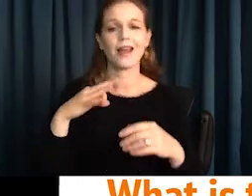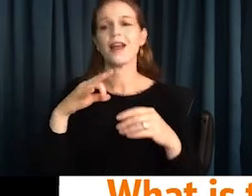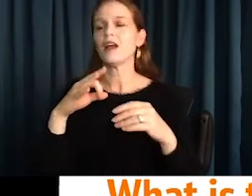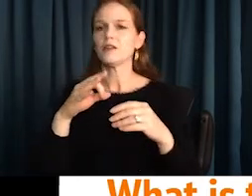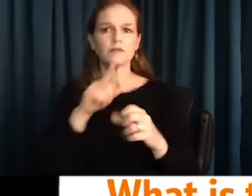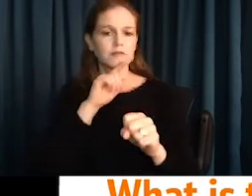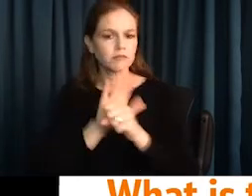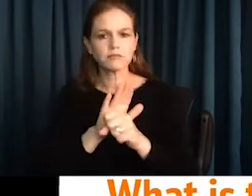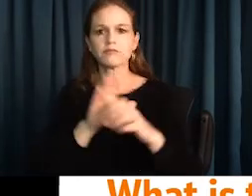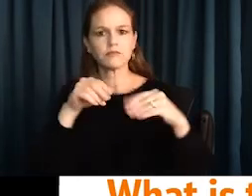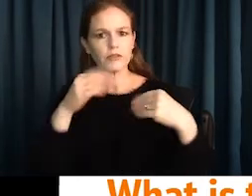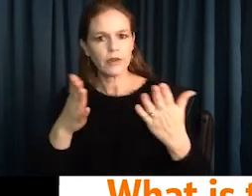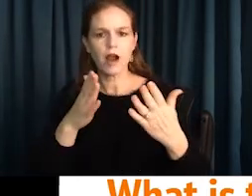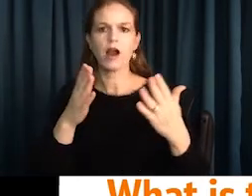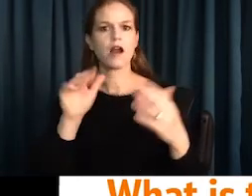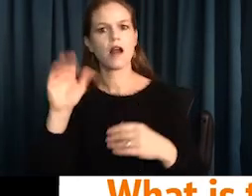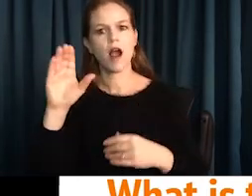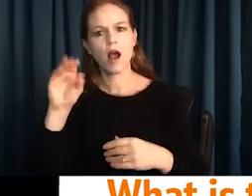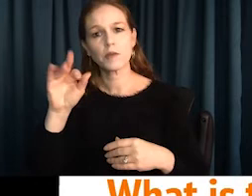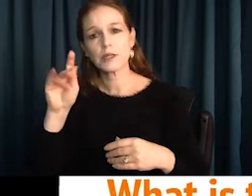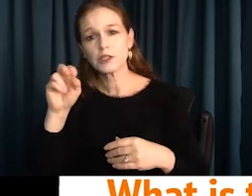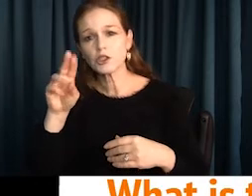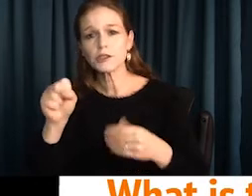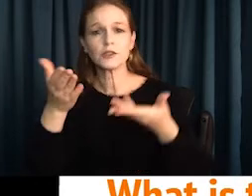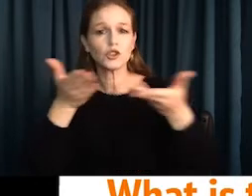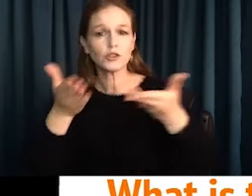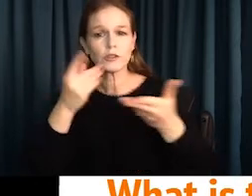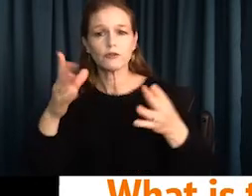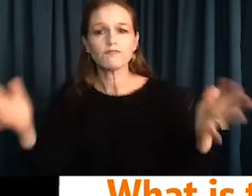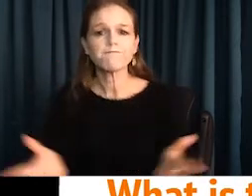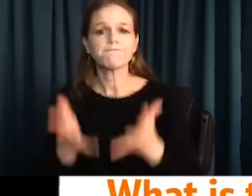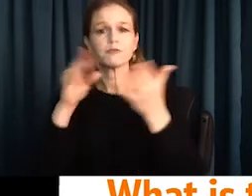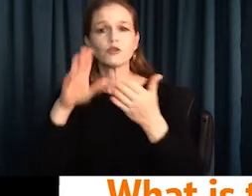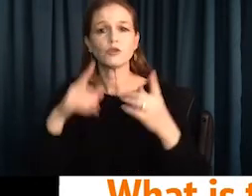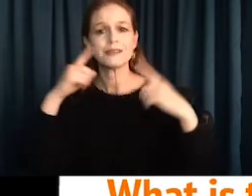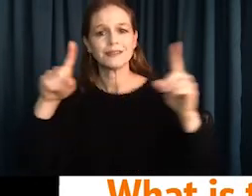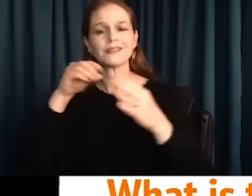to providing accommodations and services to promote student success within college programs.